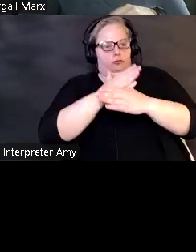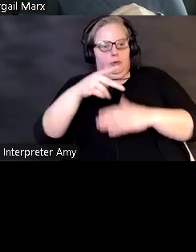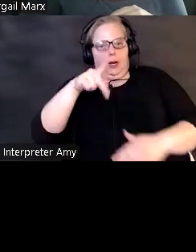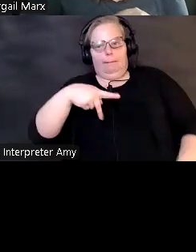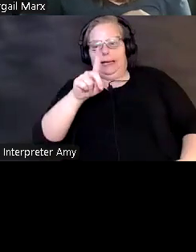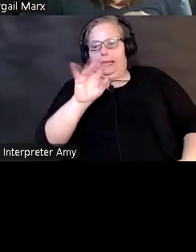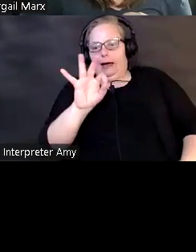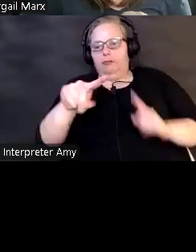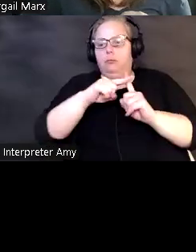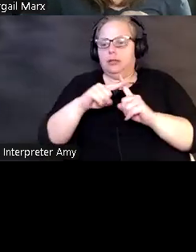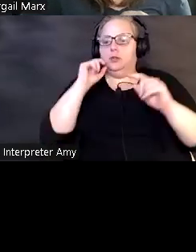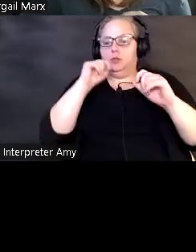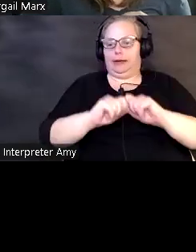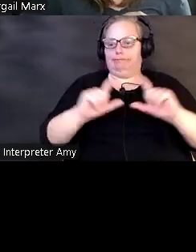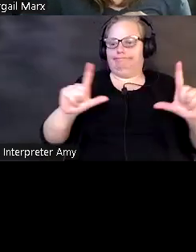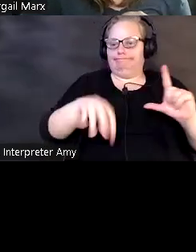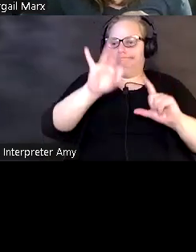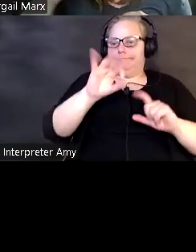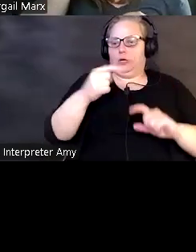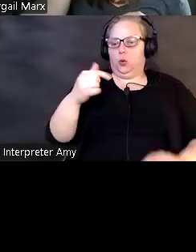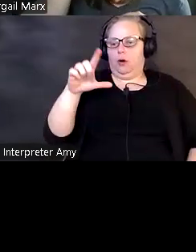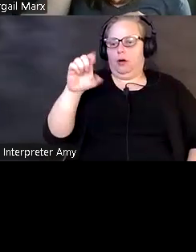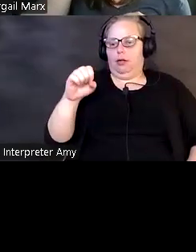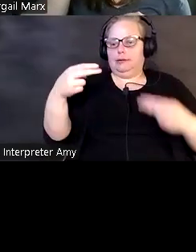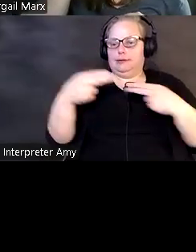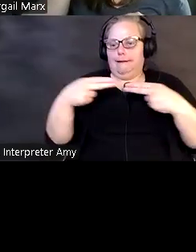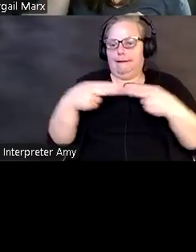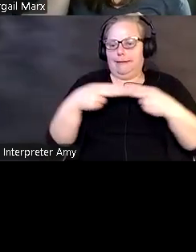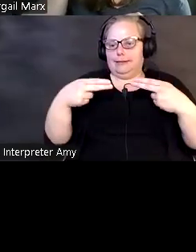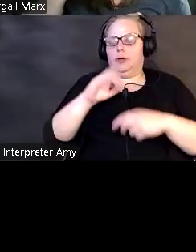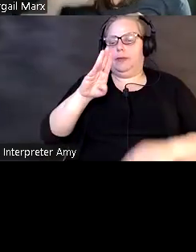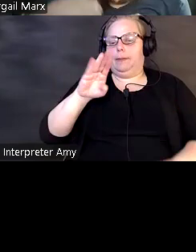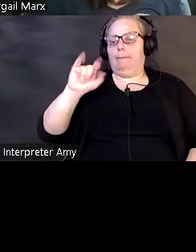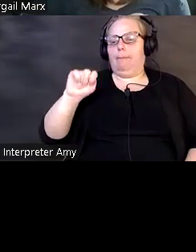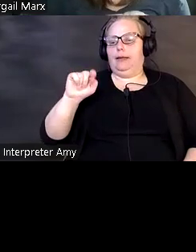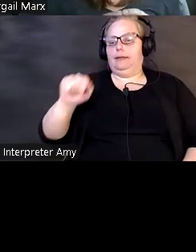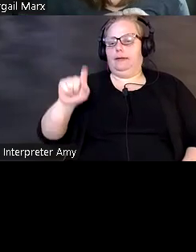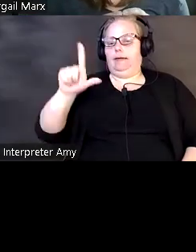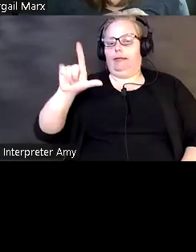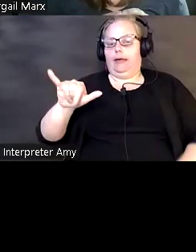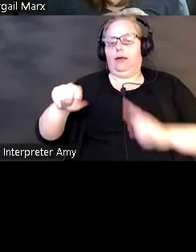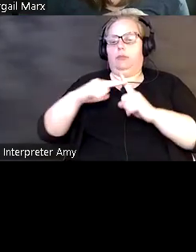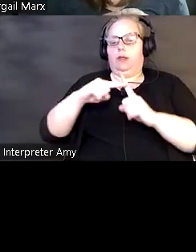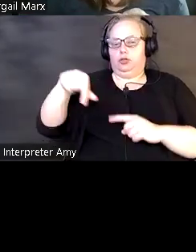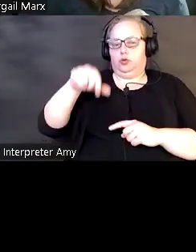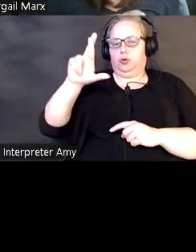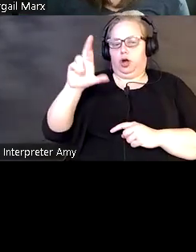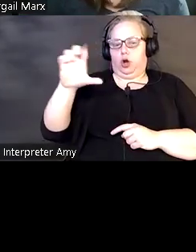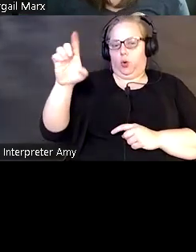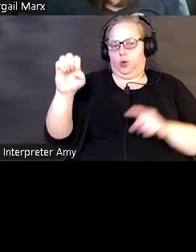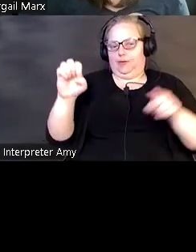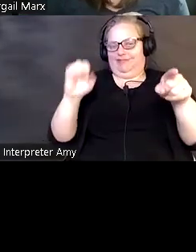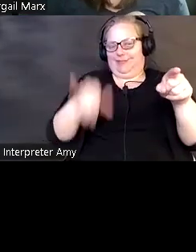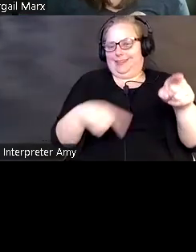Google slides via the bitly as well as the QR code as well which I think they're right there